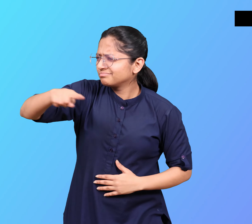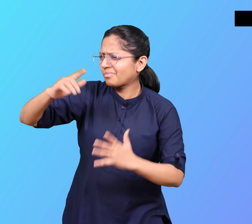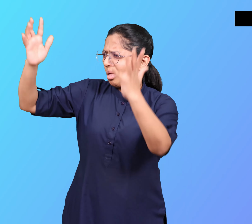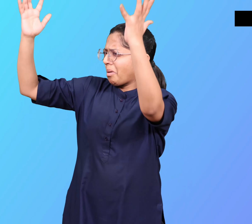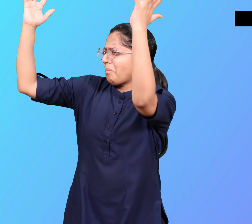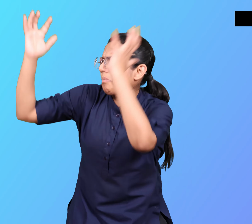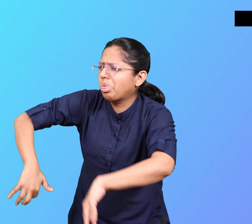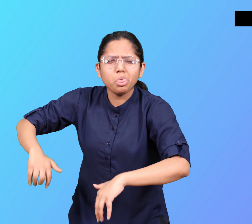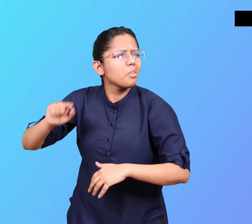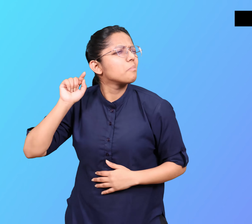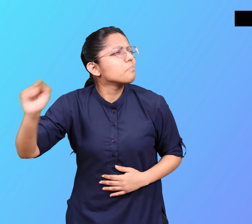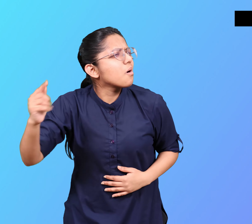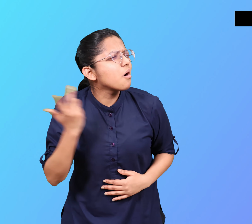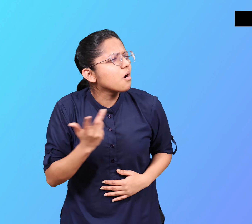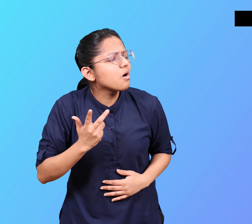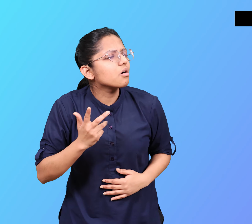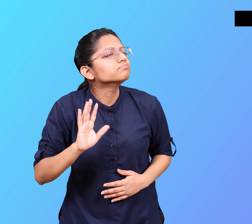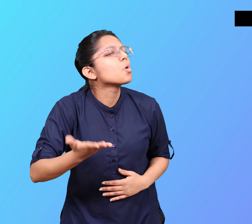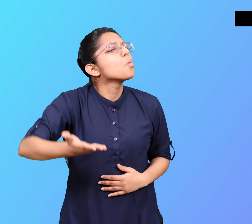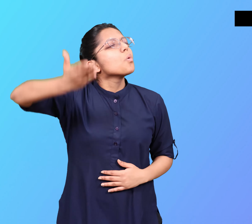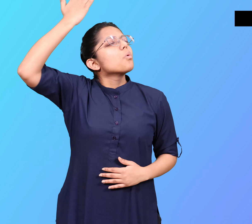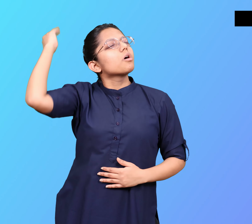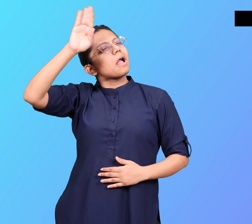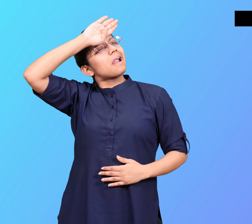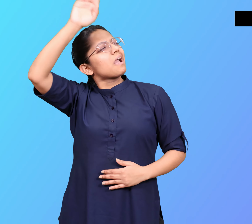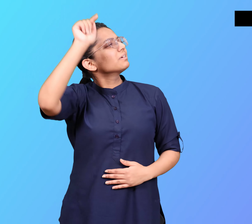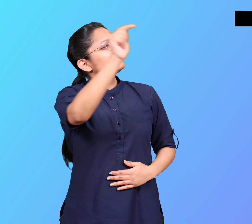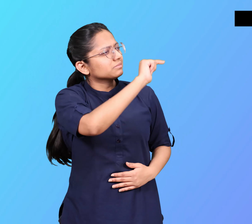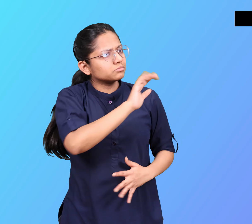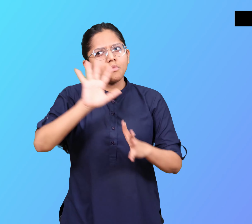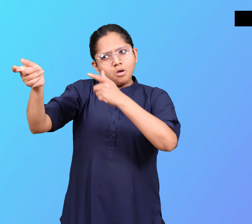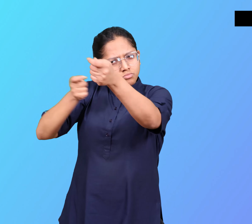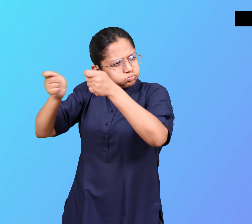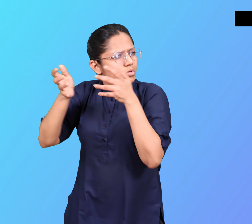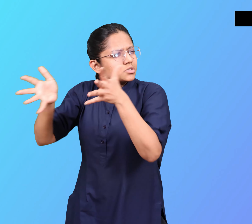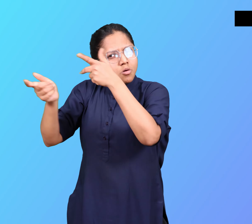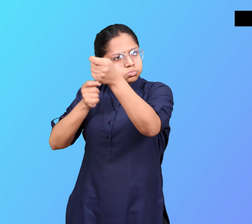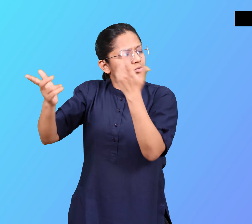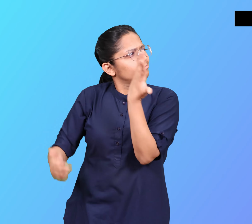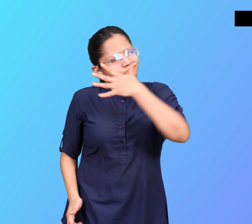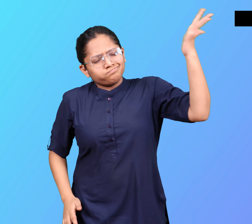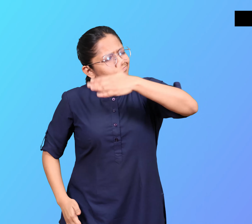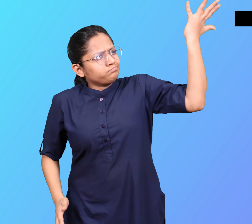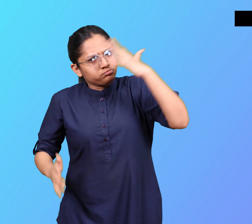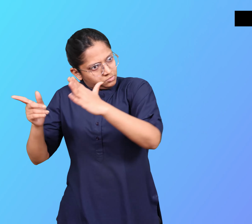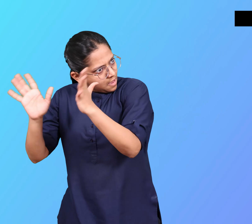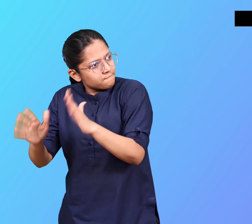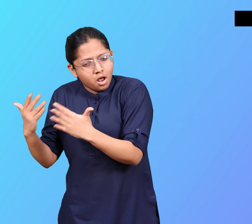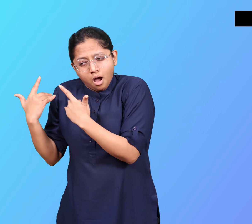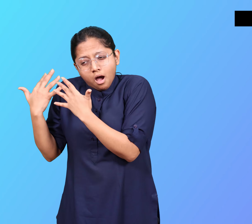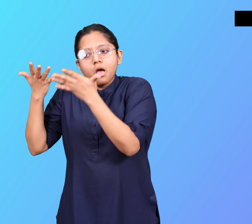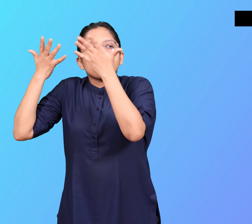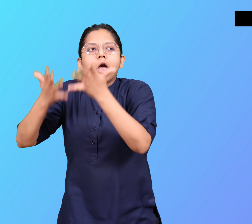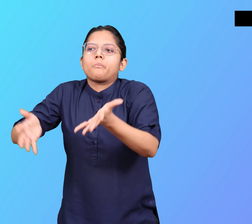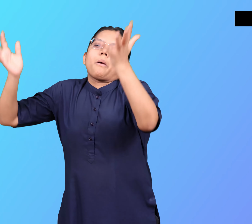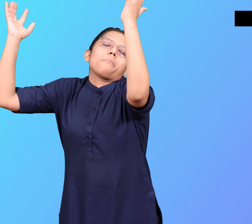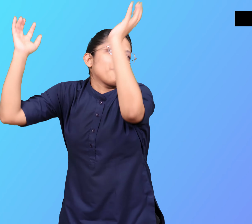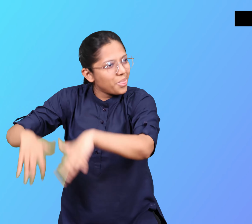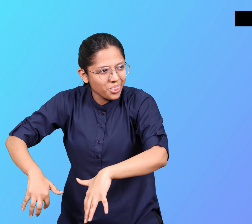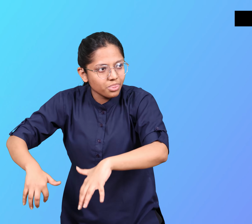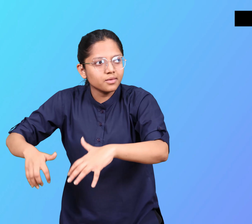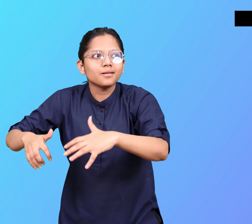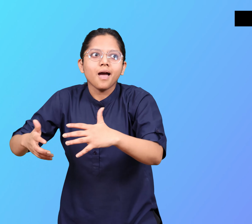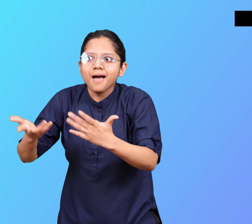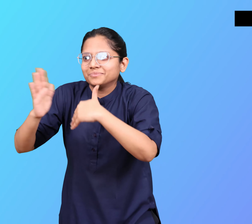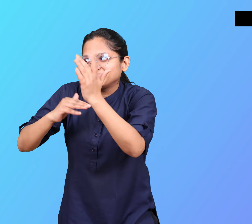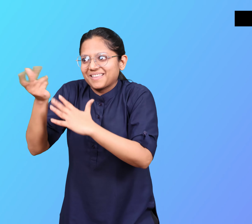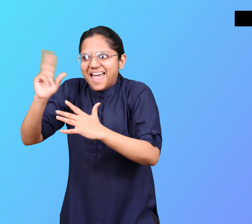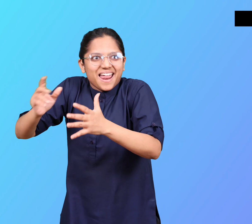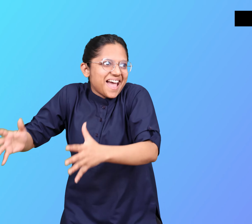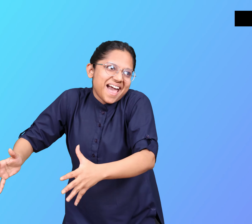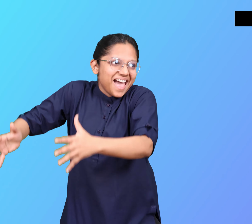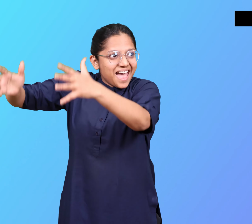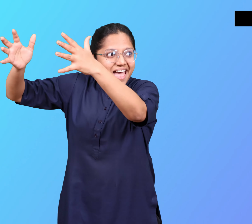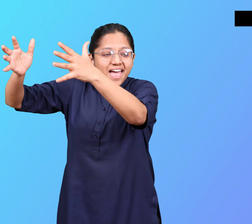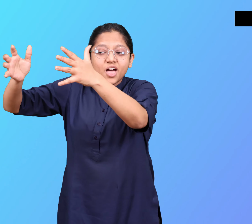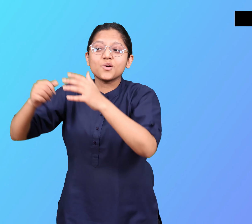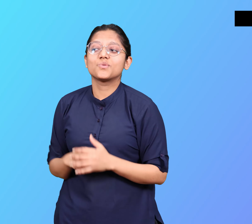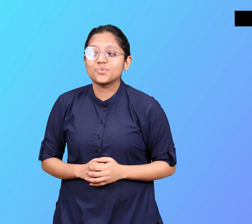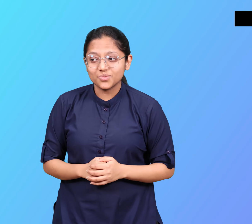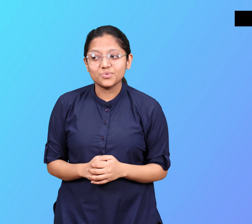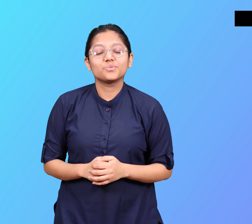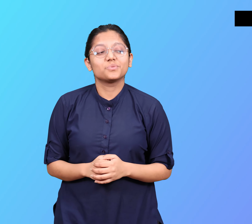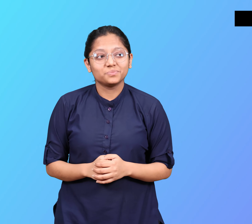It has always refused to obey other kings and nations who tried to control it. It has a long history as a place where trouble begins. That is why it was destroyed.